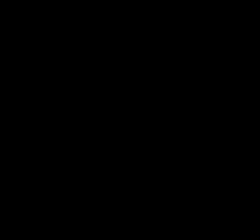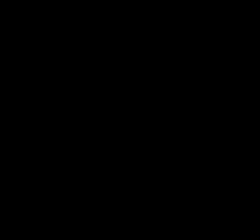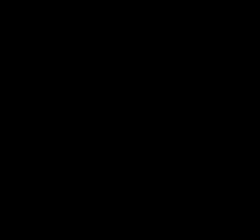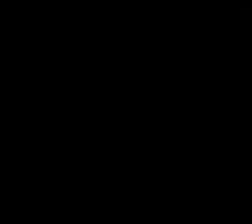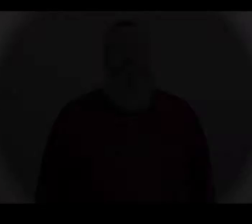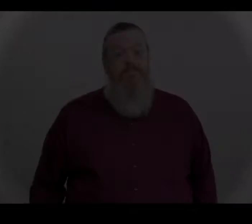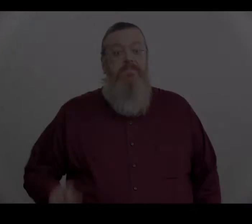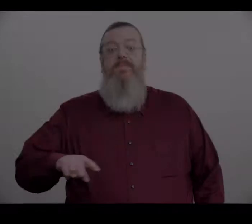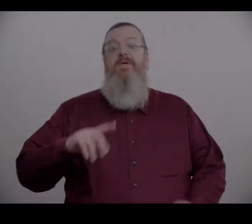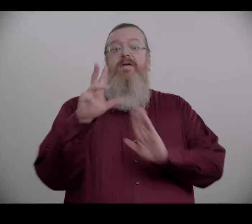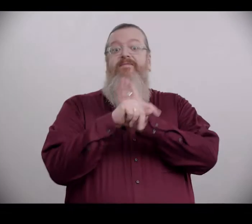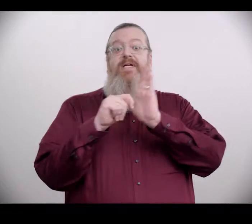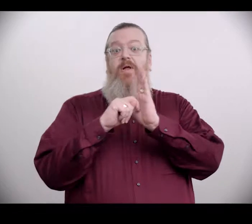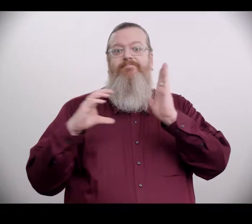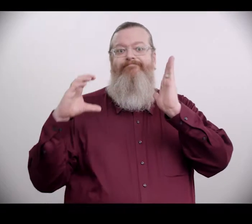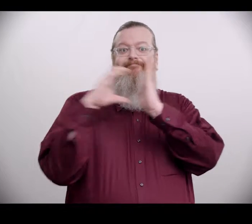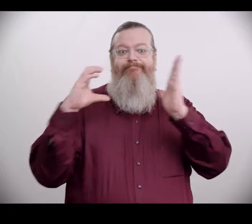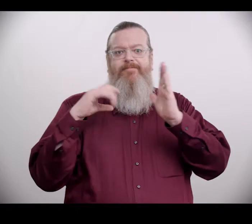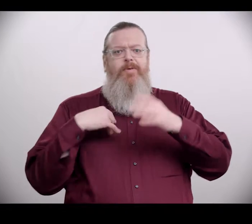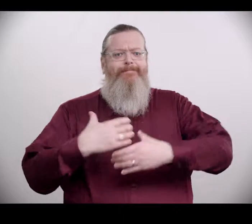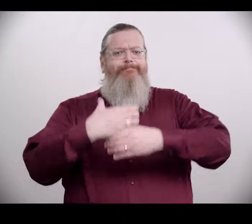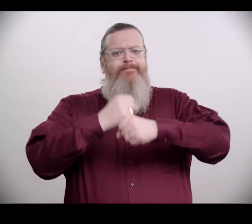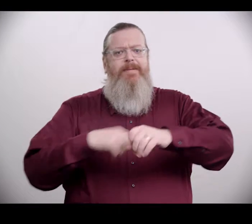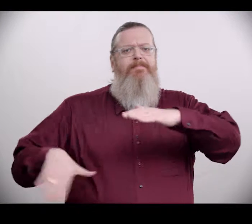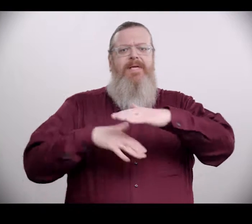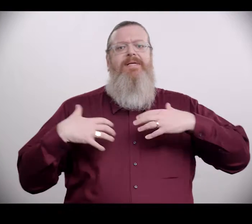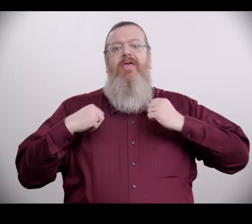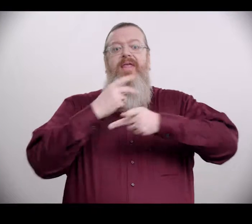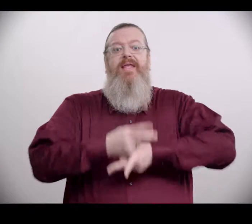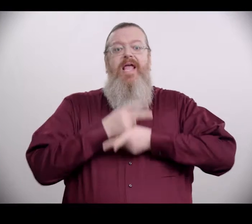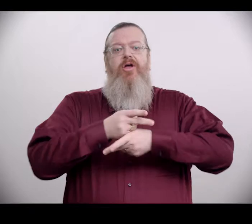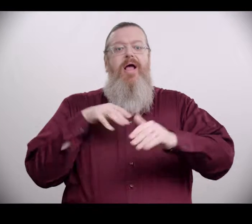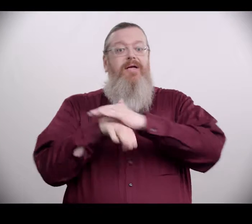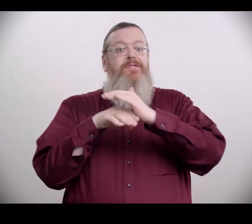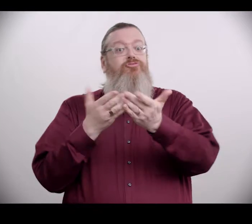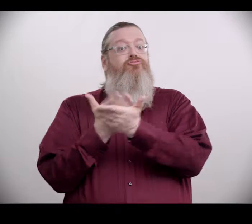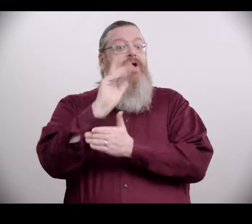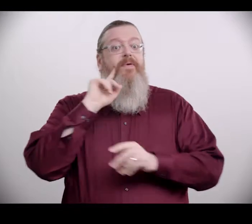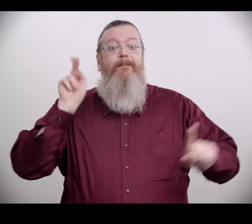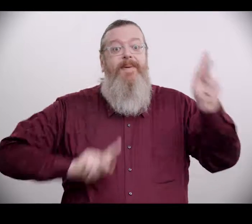In this video segment we will summarize the basic health care access rights of people